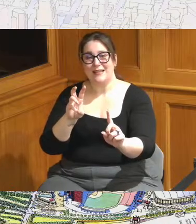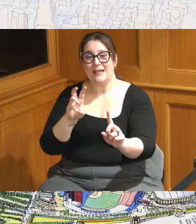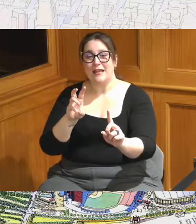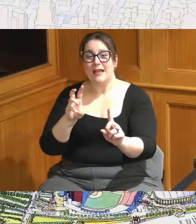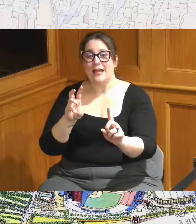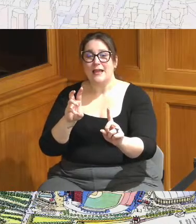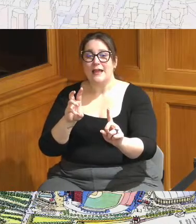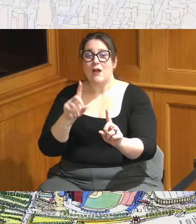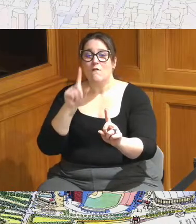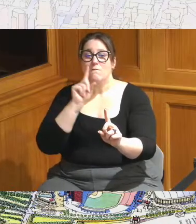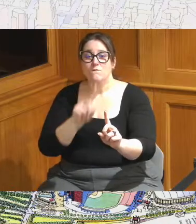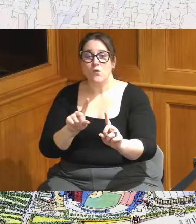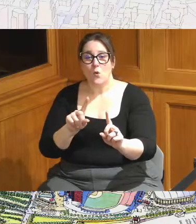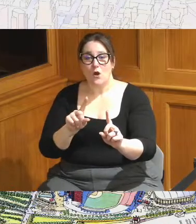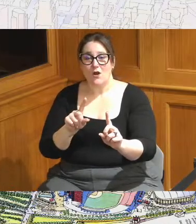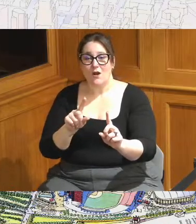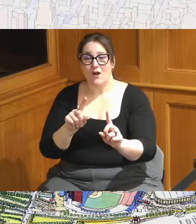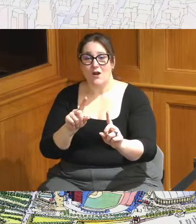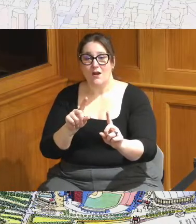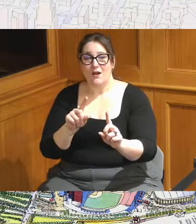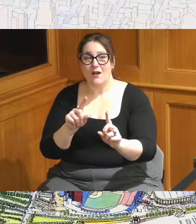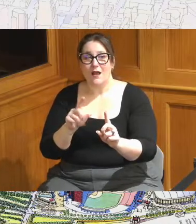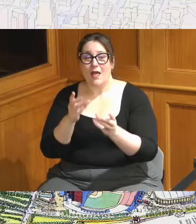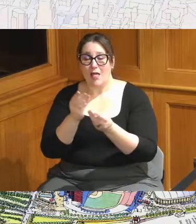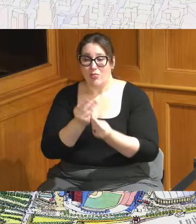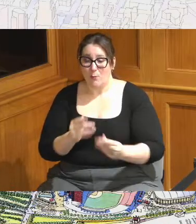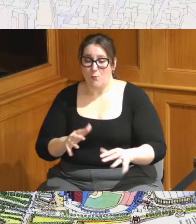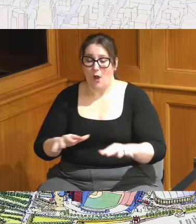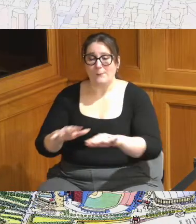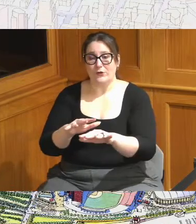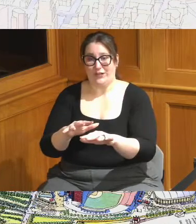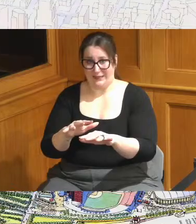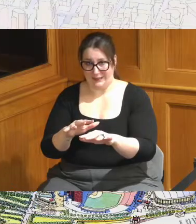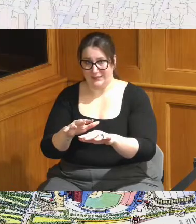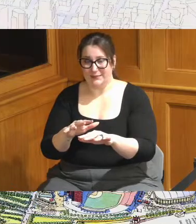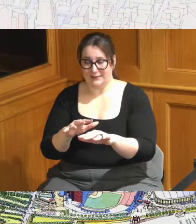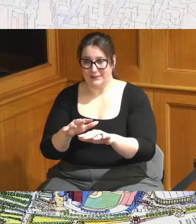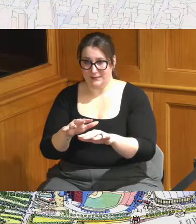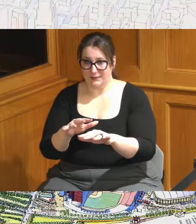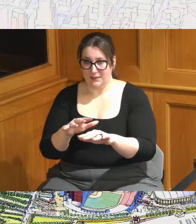owned property. Really, it's five key lots. I'll describe those in a second. for redevelopment